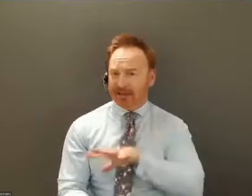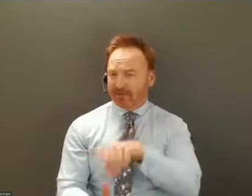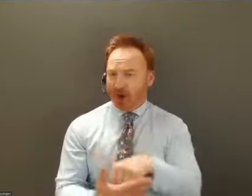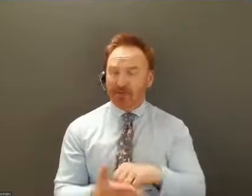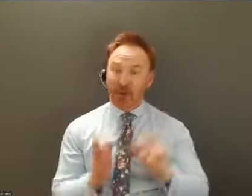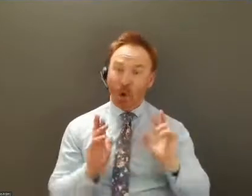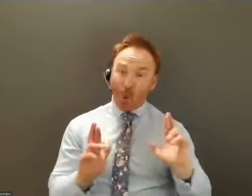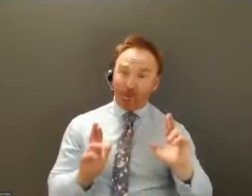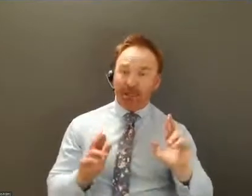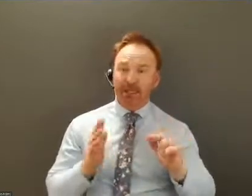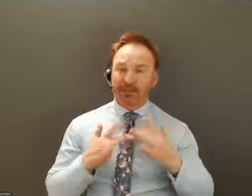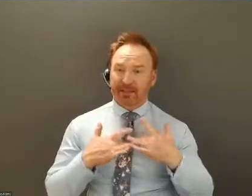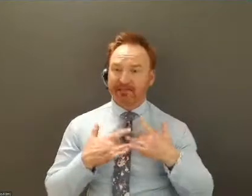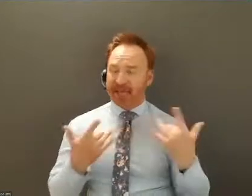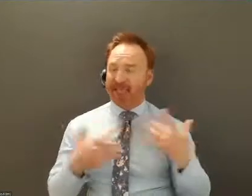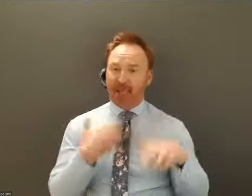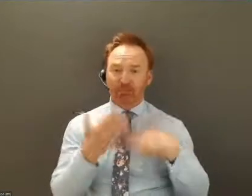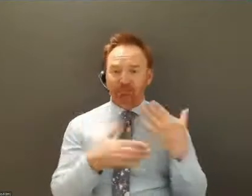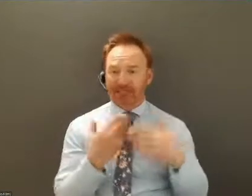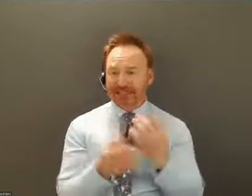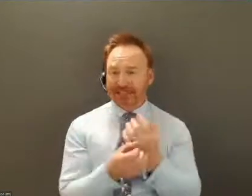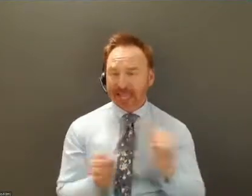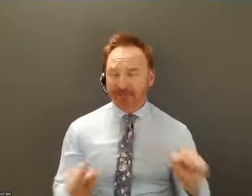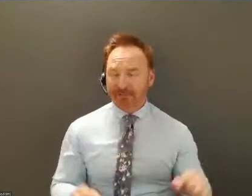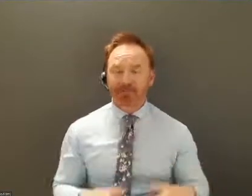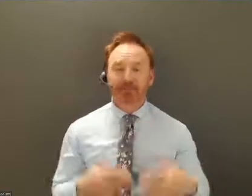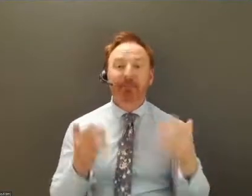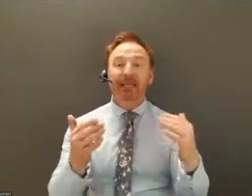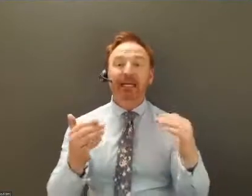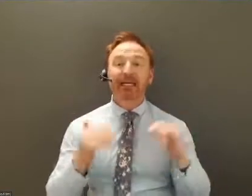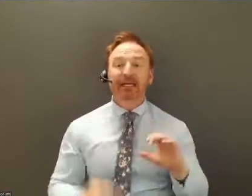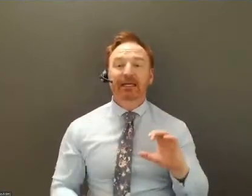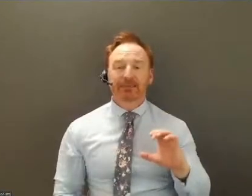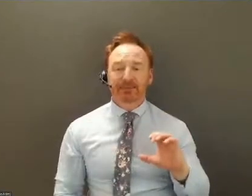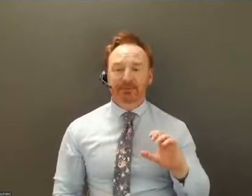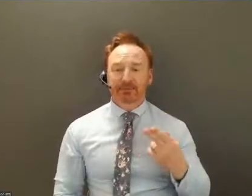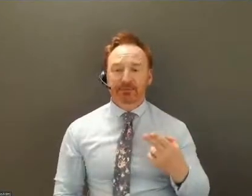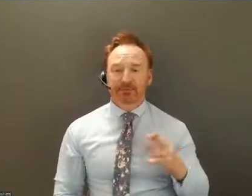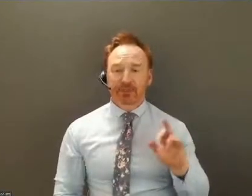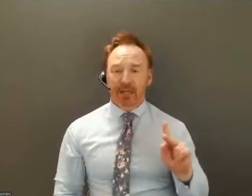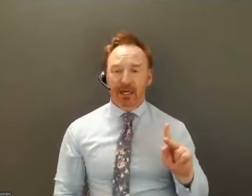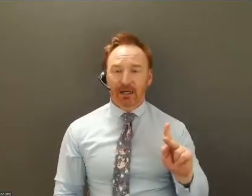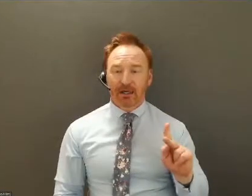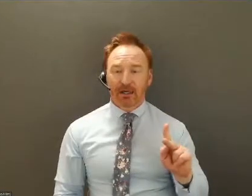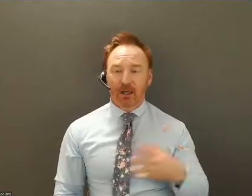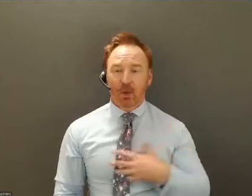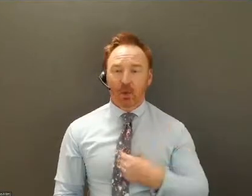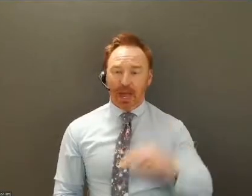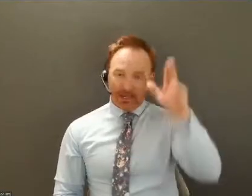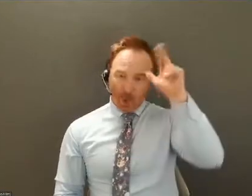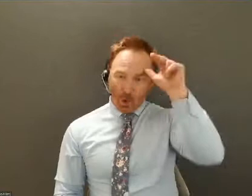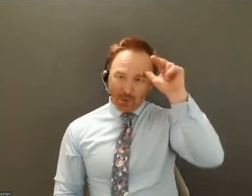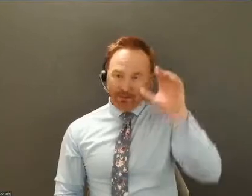question.